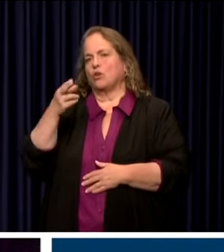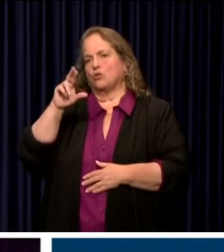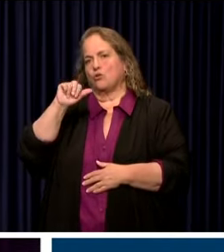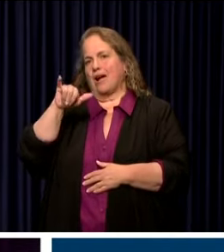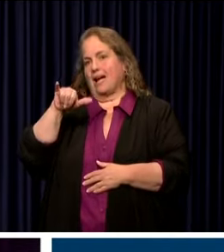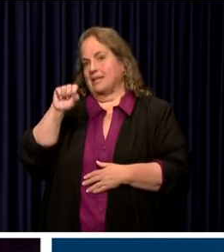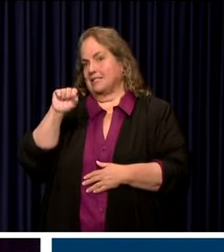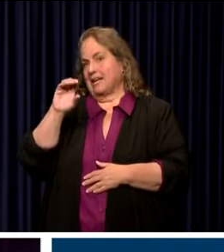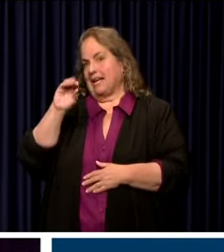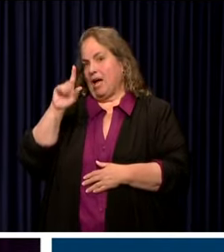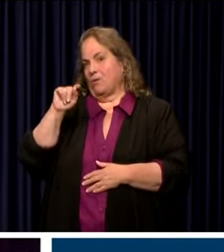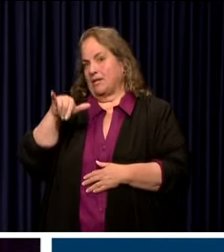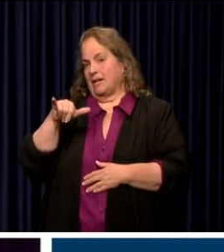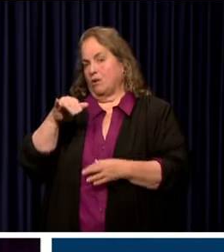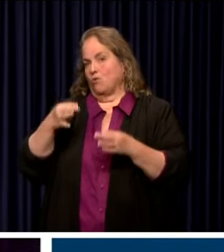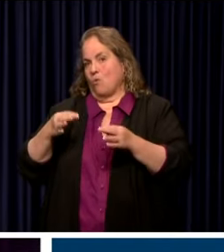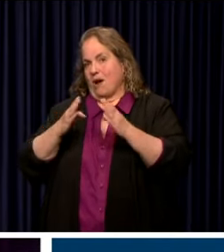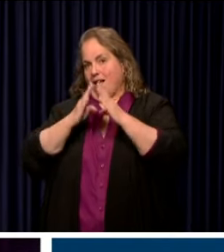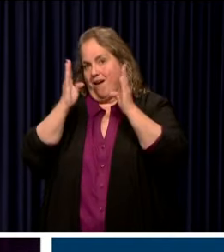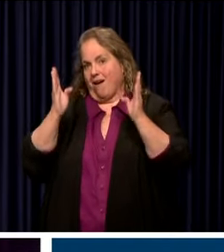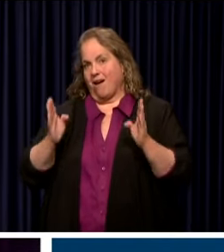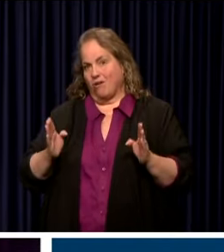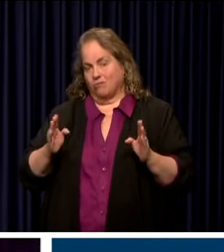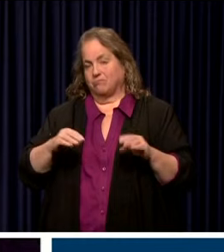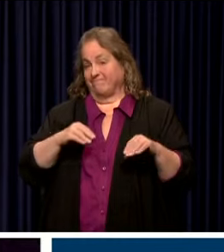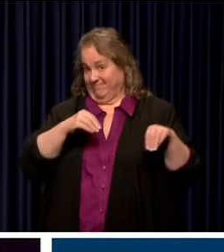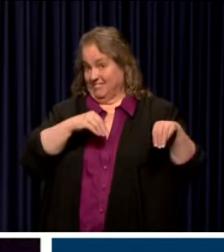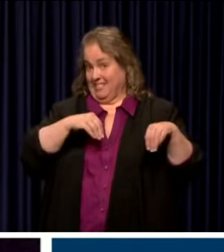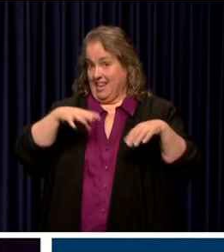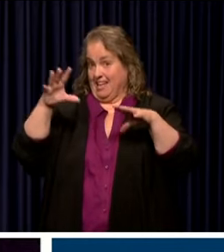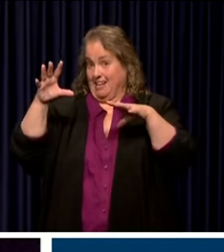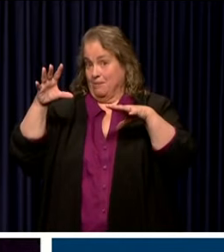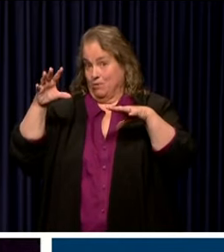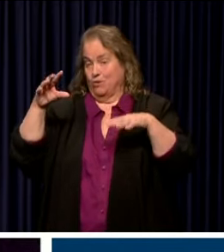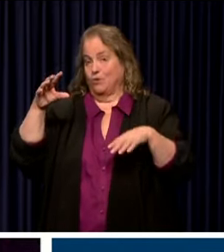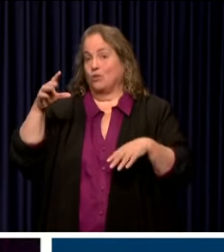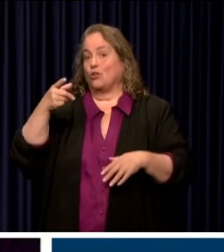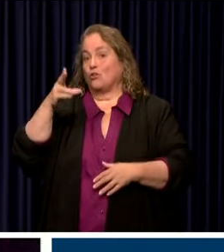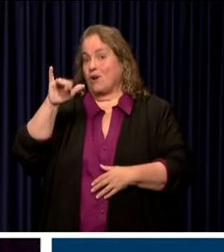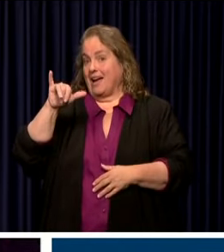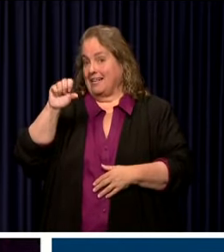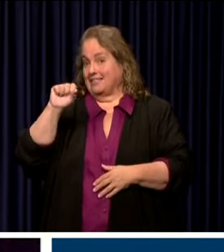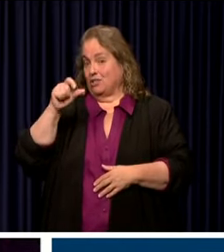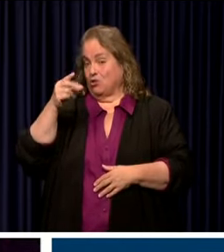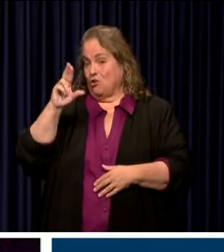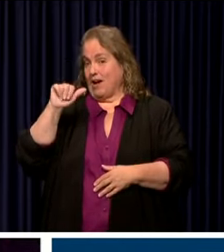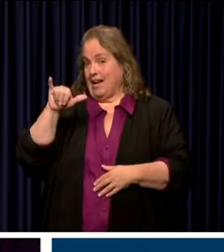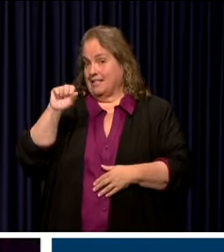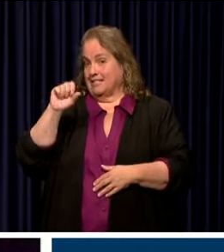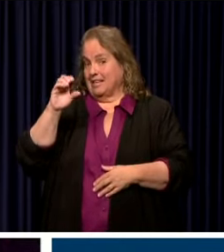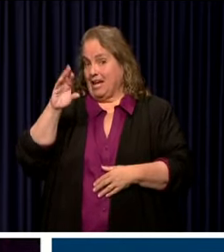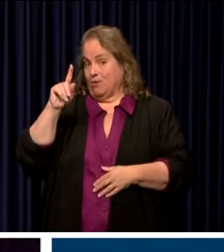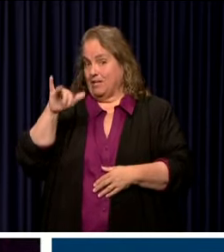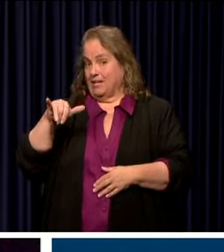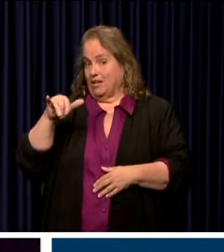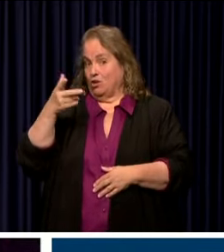MAKING THE SACRIFICE AND SHOWING